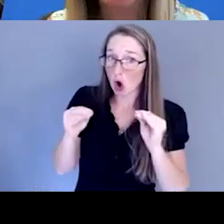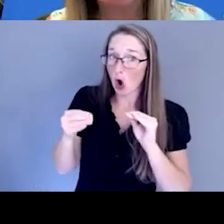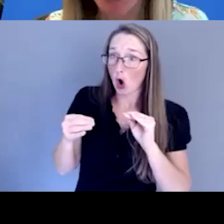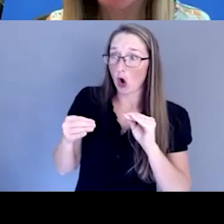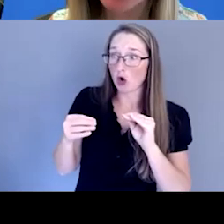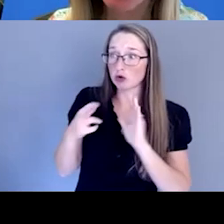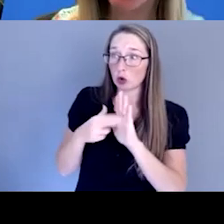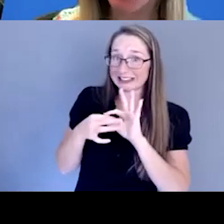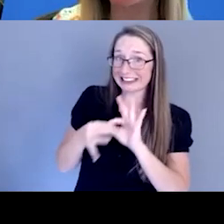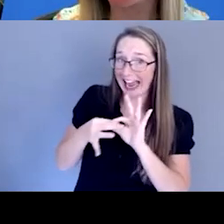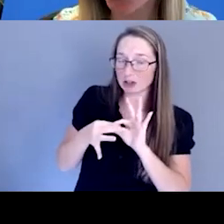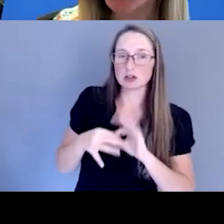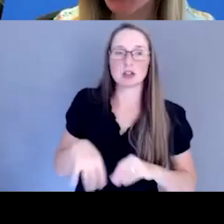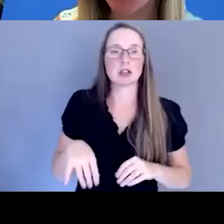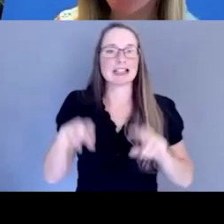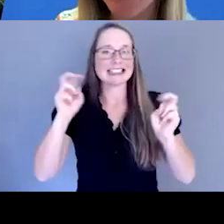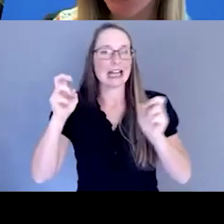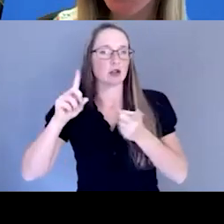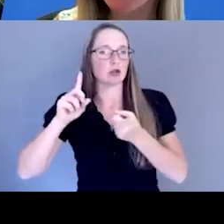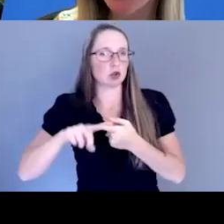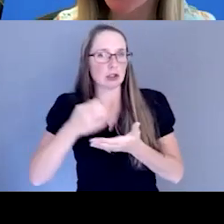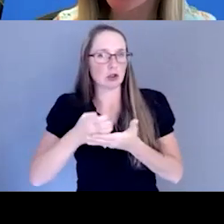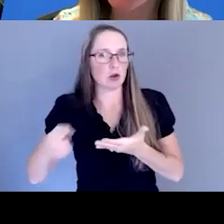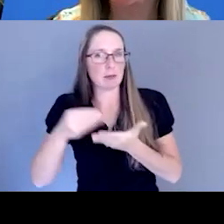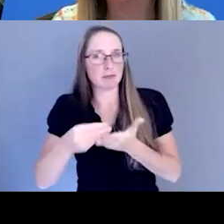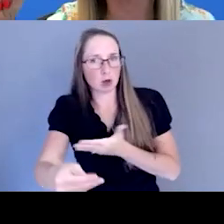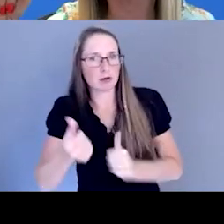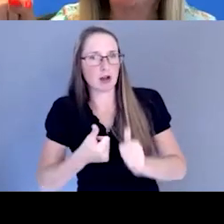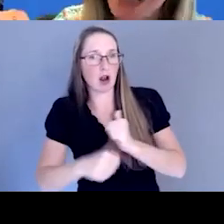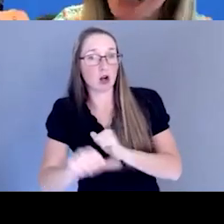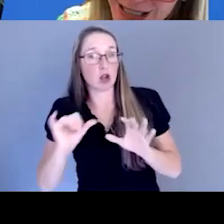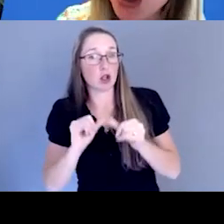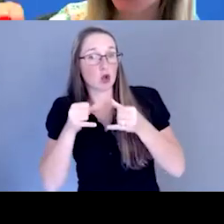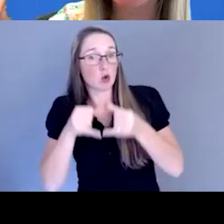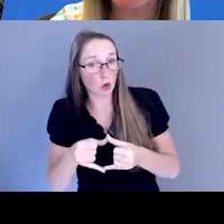title to equipment purchased or fabricated under the award conditionally